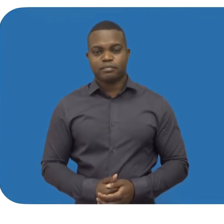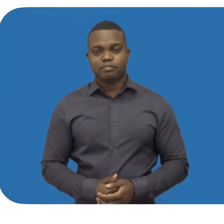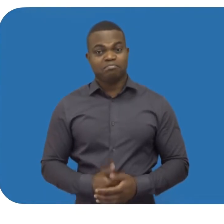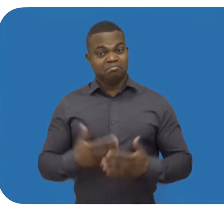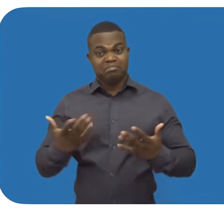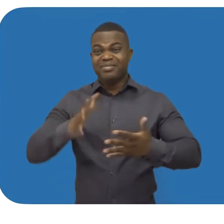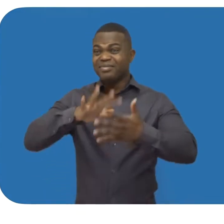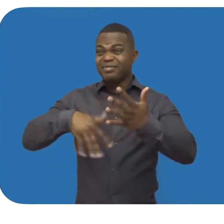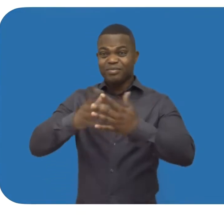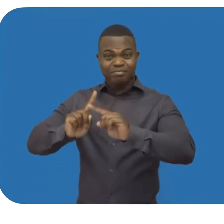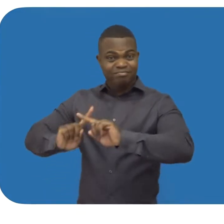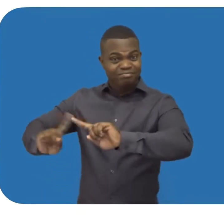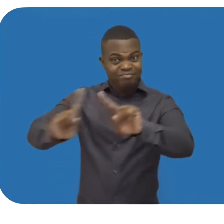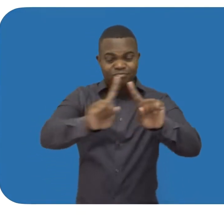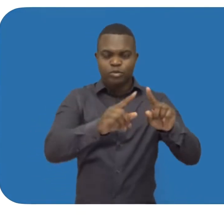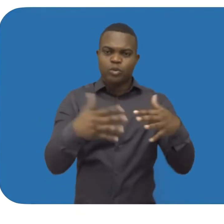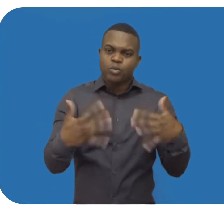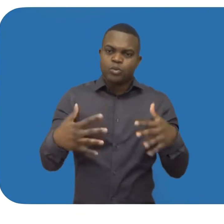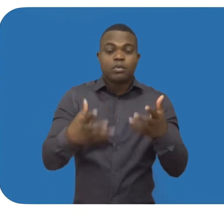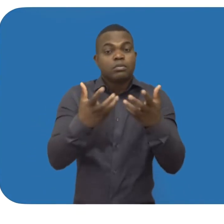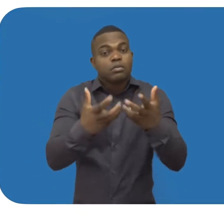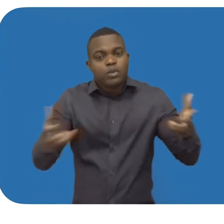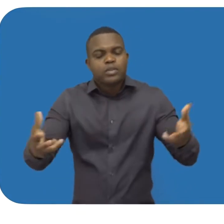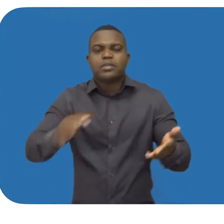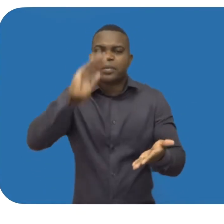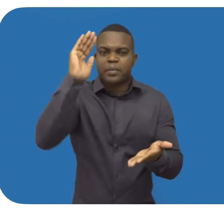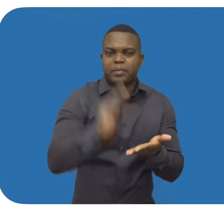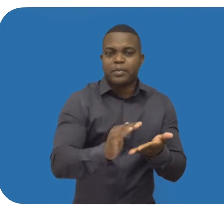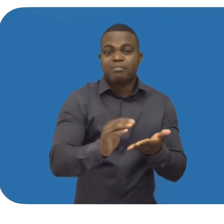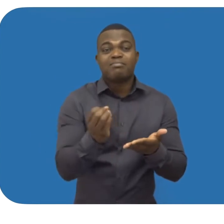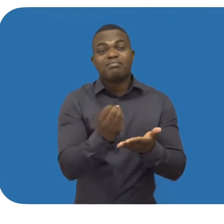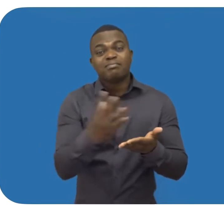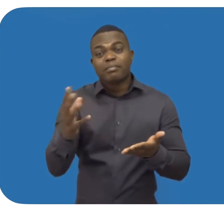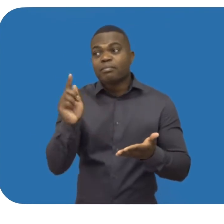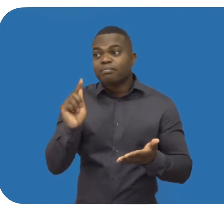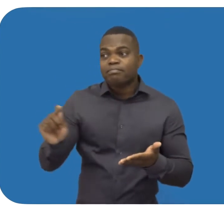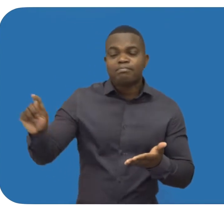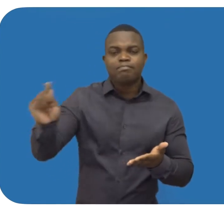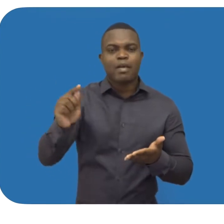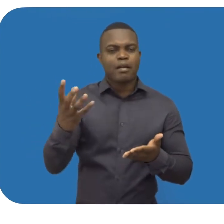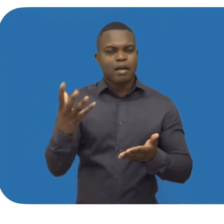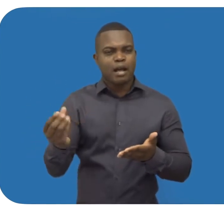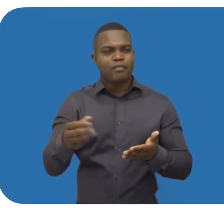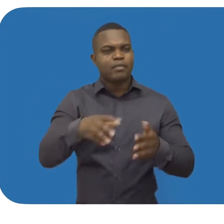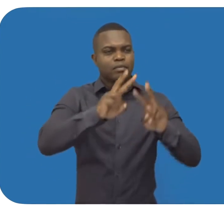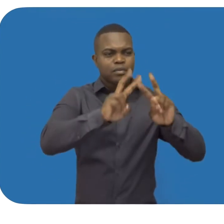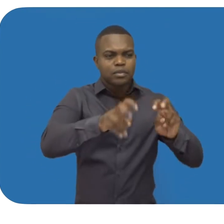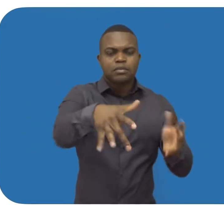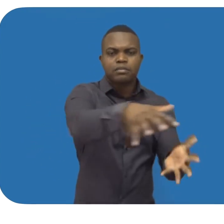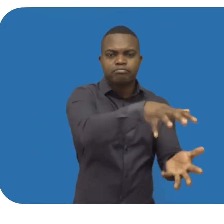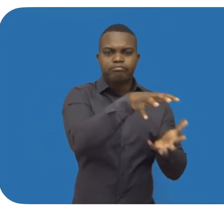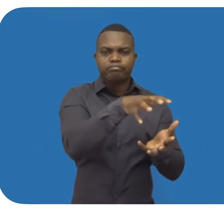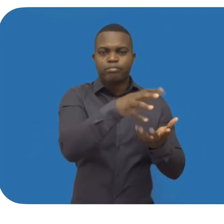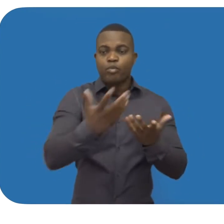[Maria:] Basically all sign languages are under-resourced languages. Both corpora and lexical resources are rare